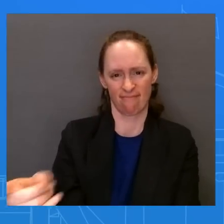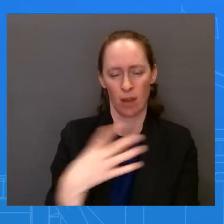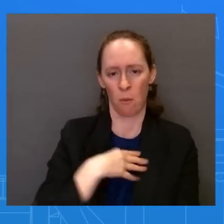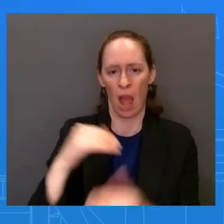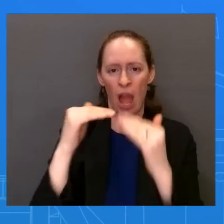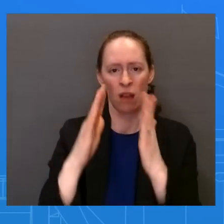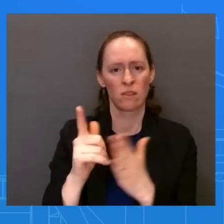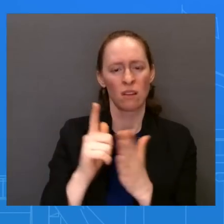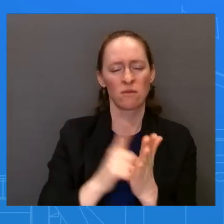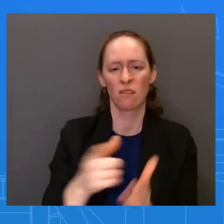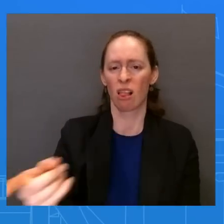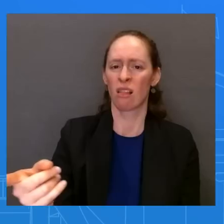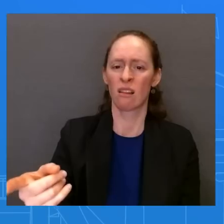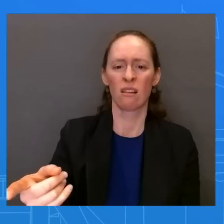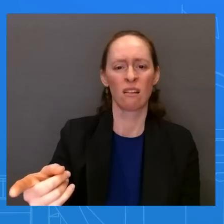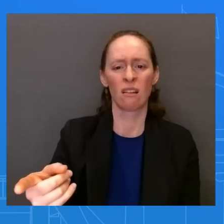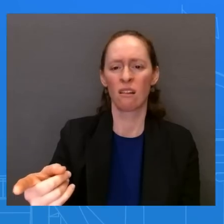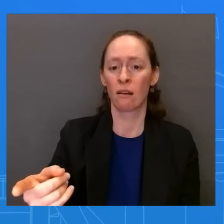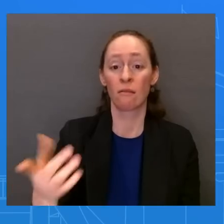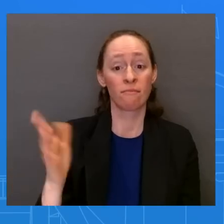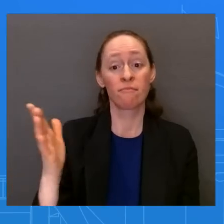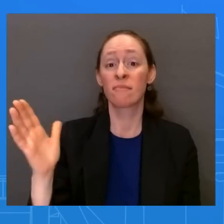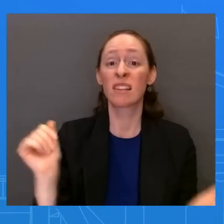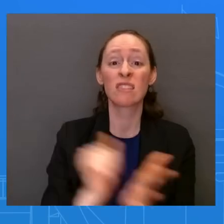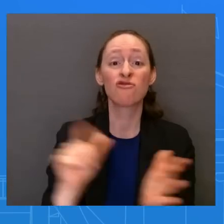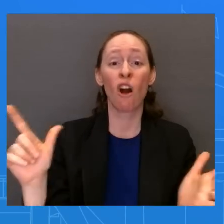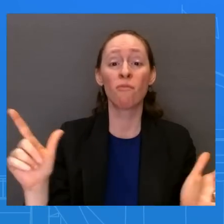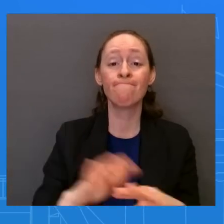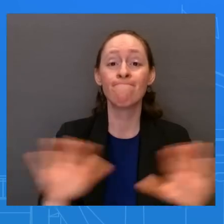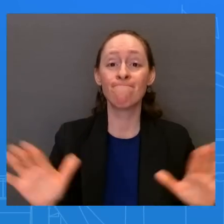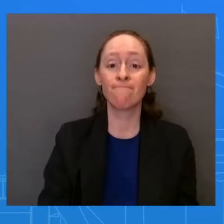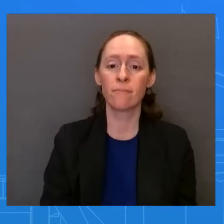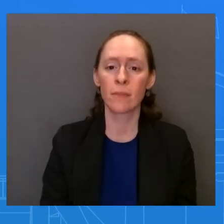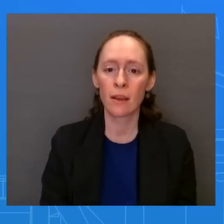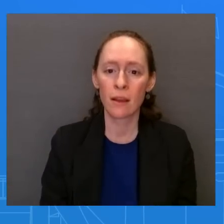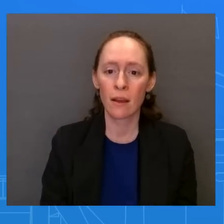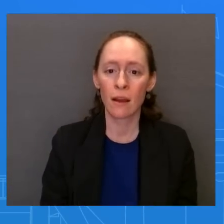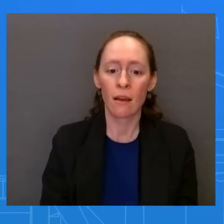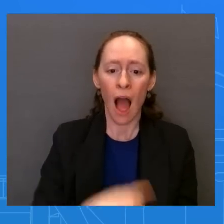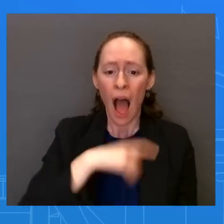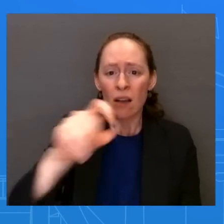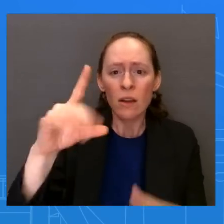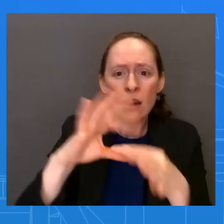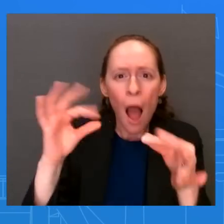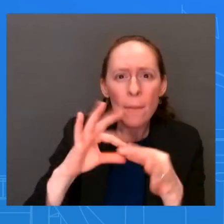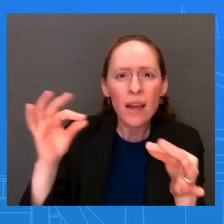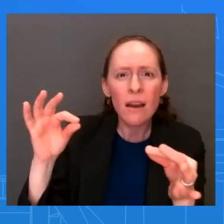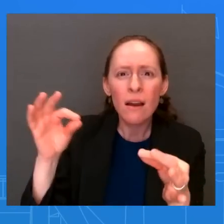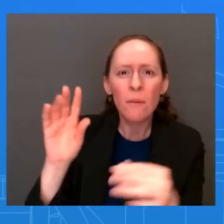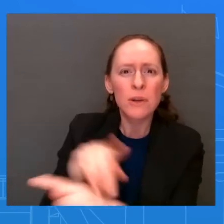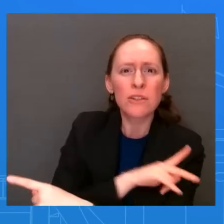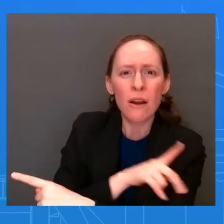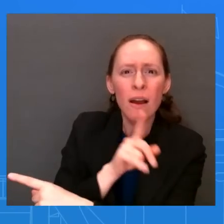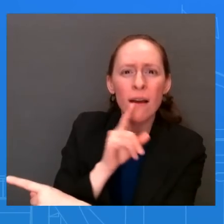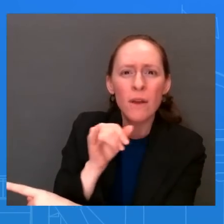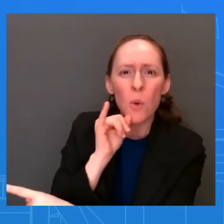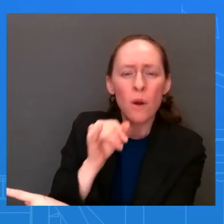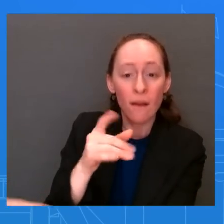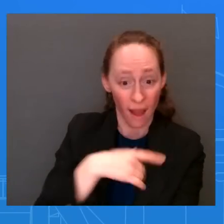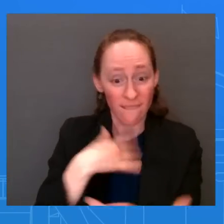The Press: I'm simply asking you to comment -- Ms. Jean-Pierre: I -- and I just -- The Press: -- on the person that you work for -- Ms. Jean-Pierre: I just commented. The Press: His comments. Ms. Jean-Pierre: I just commented. The Press: His comments. Well, it's not really a comment. Ms. Jean-Pierre: We're moving on. The Press: It's on the . Ms. Jean-Pierre: Go ahead.